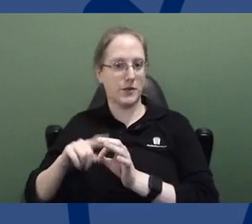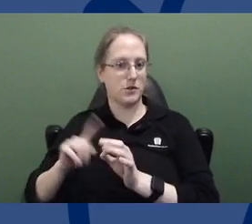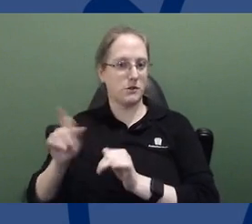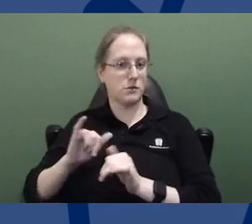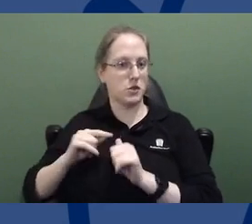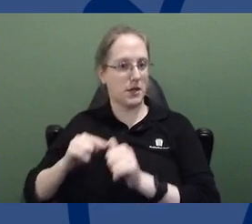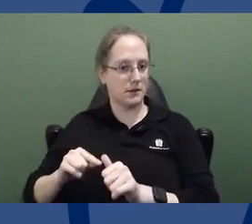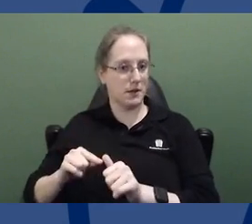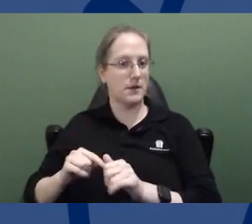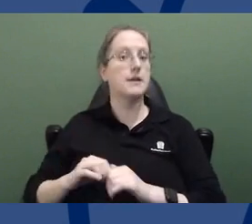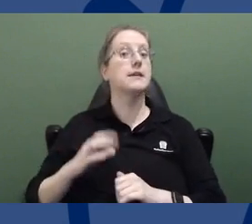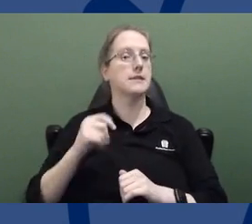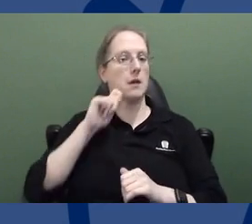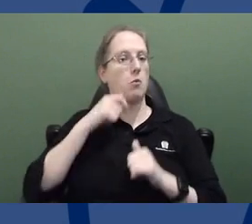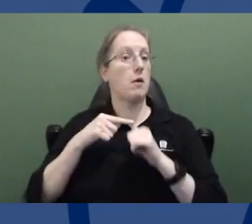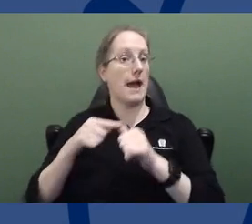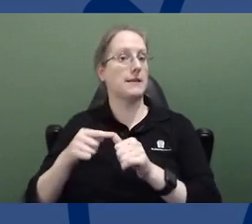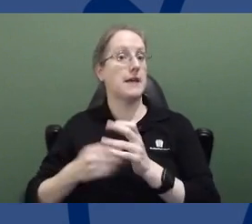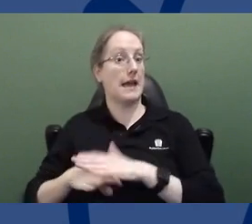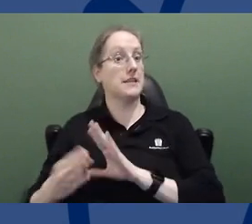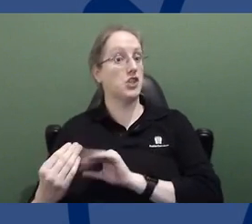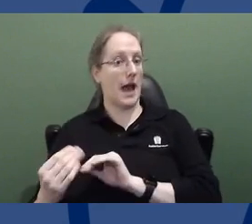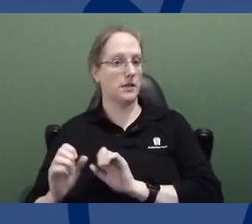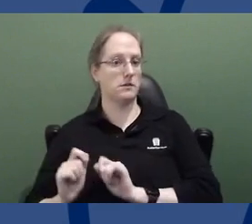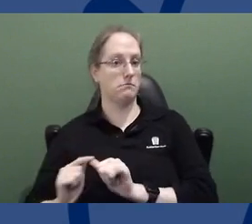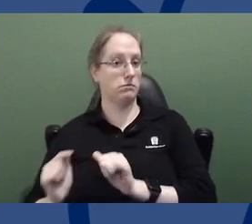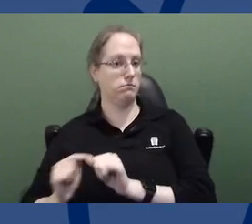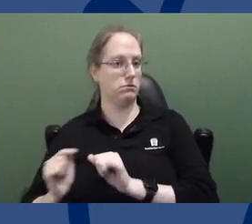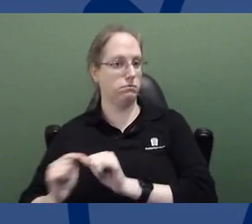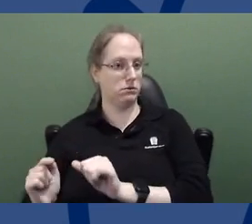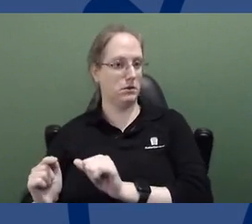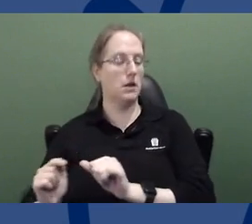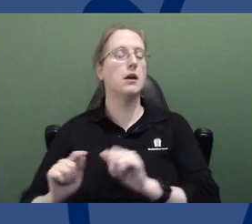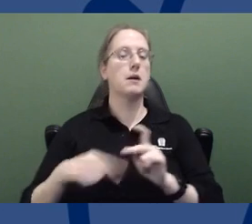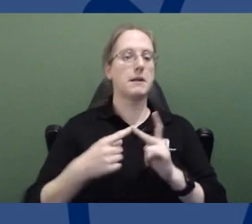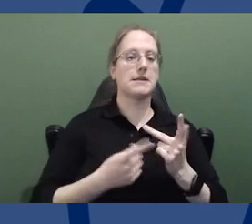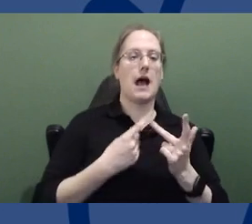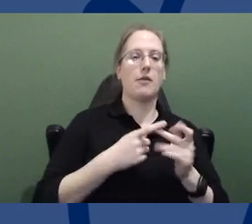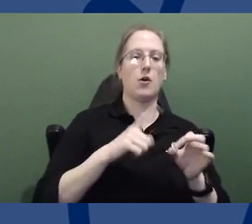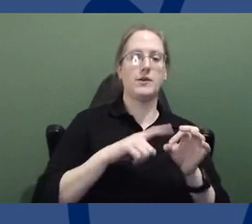be answered in the chat. And then we'll try and respond to the other answers ‑ the other